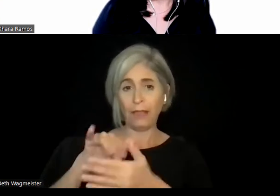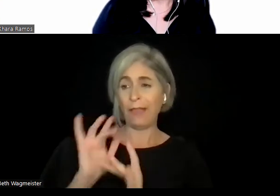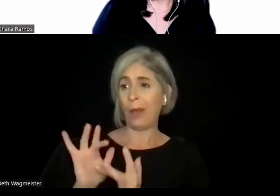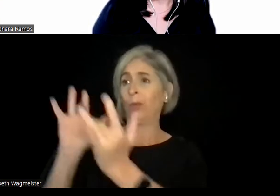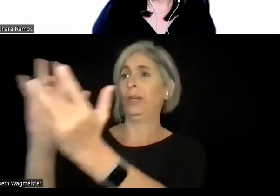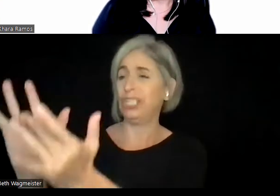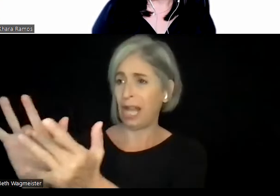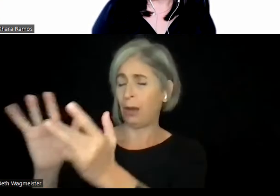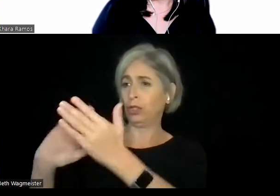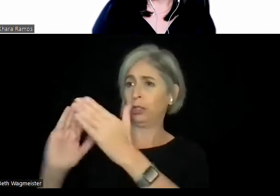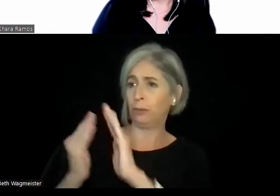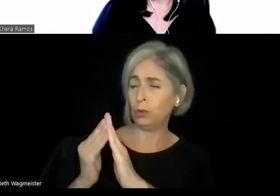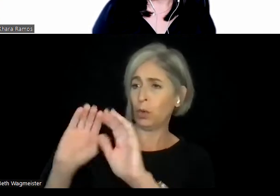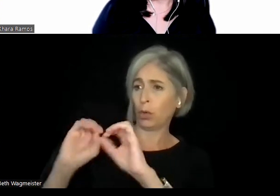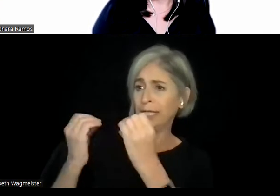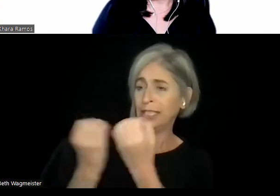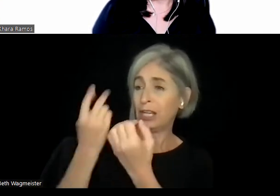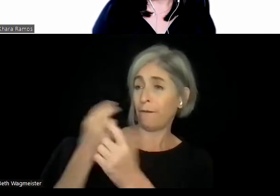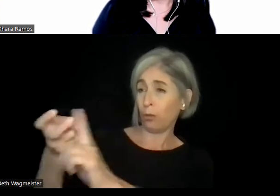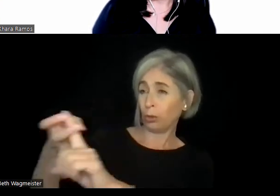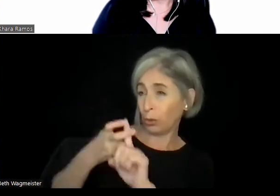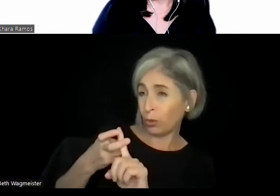and people that have seen more successful in diversify